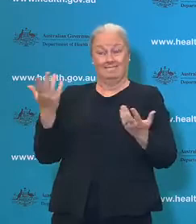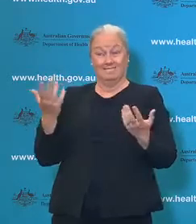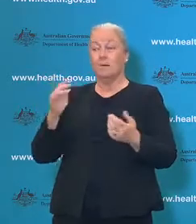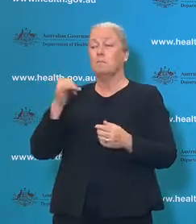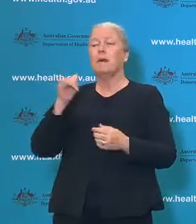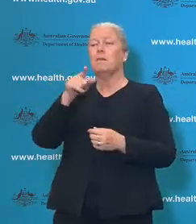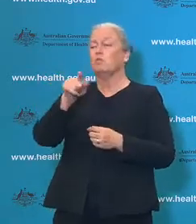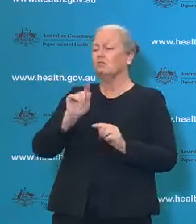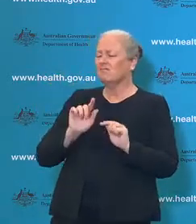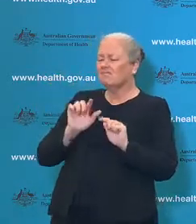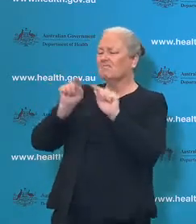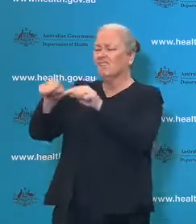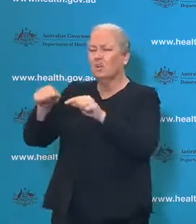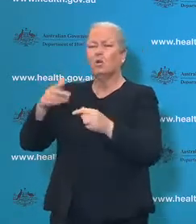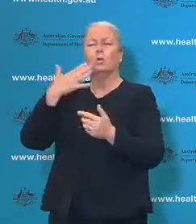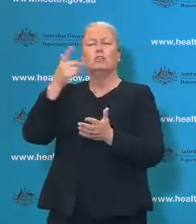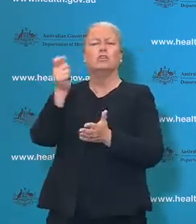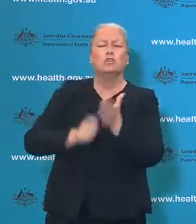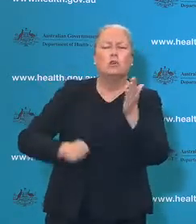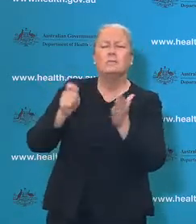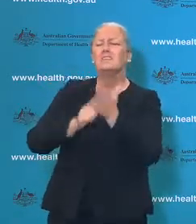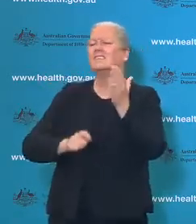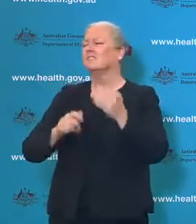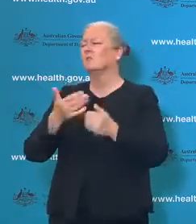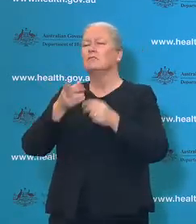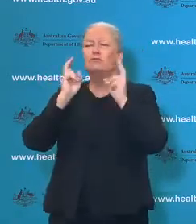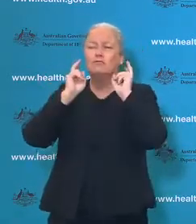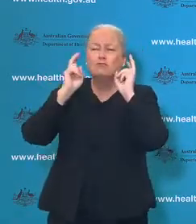including when you are shopping for essentials or if you're on public